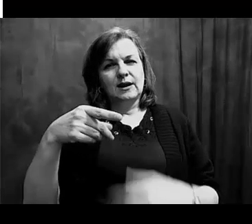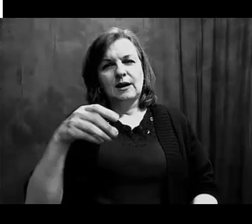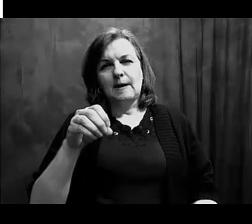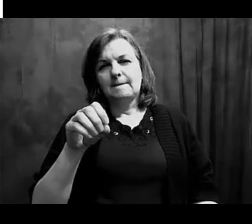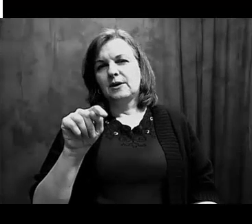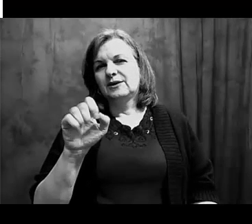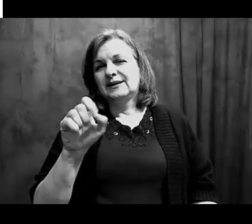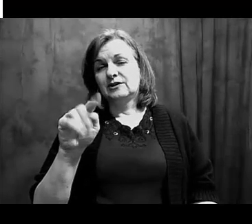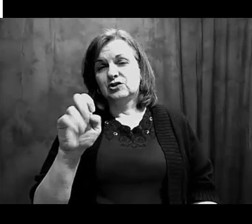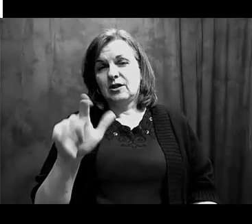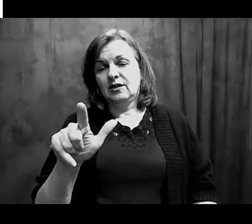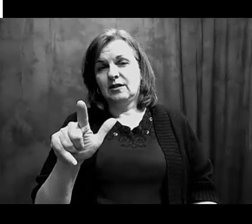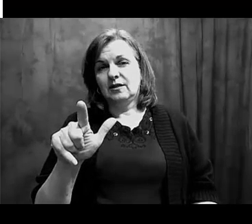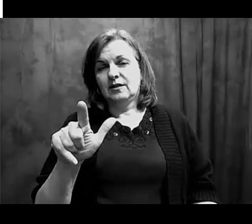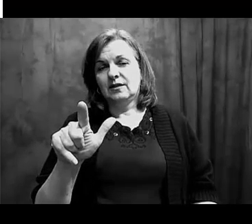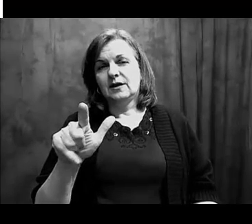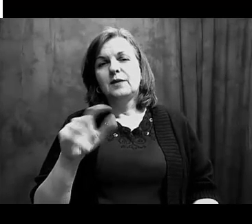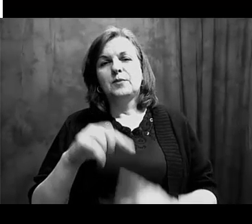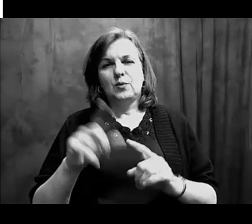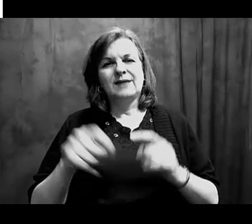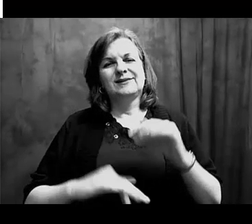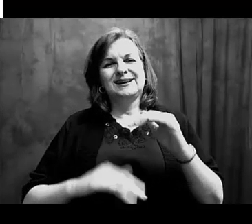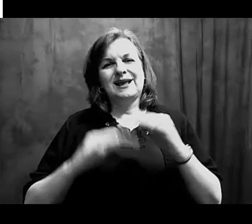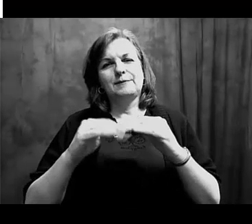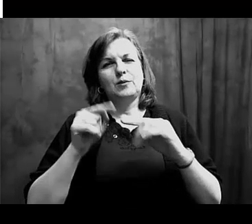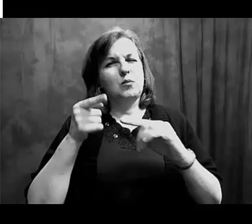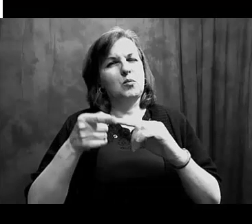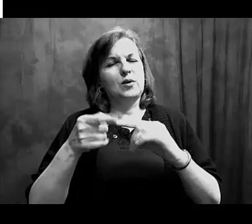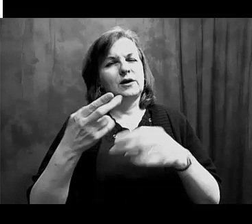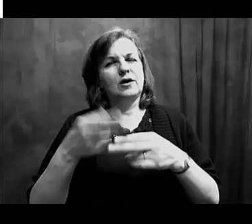what we wanna see is if we reach what we call a threshhold